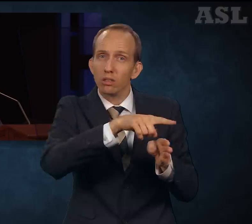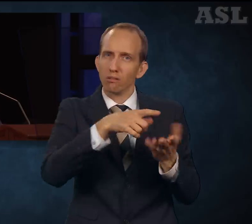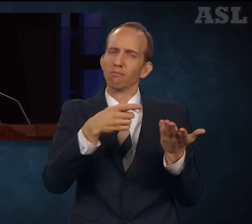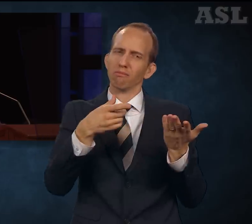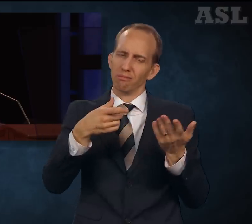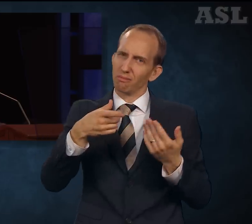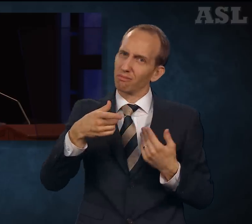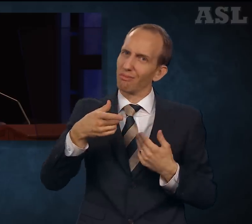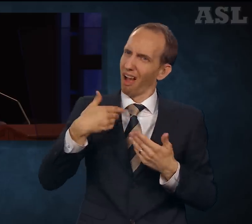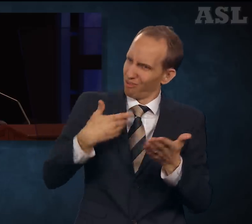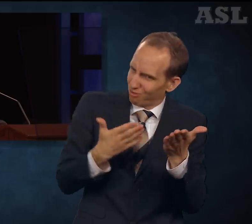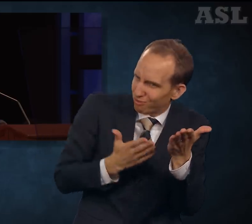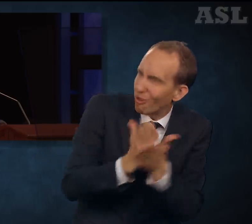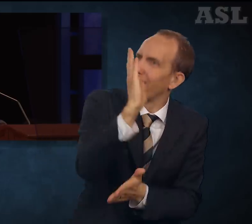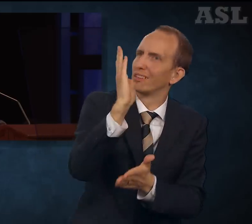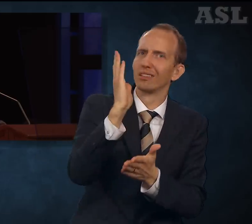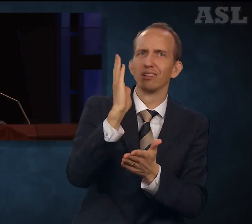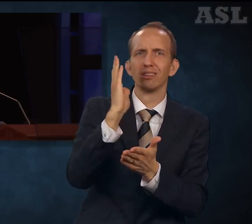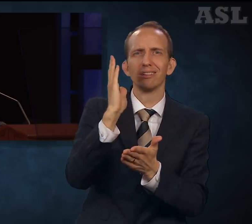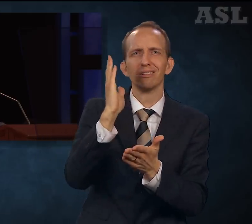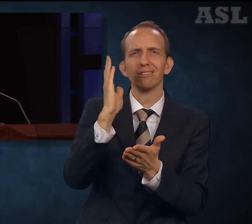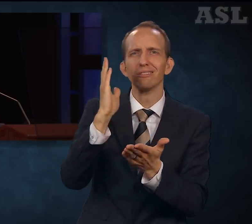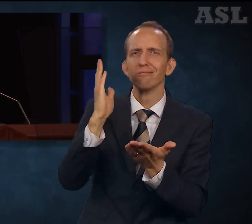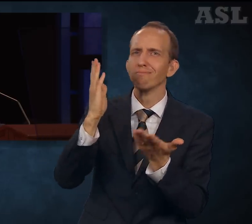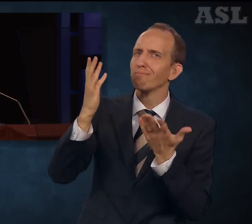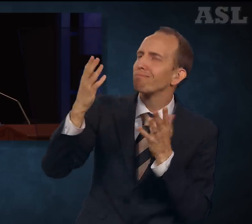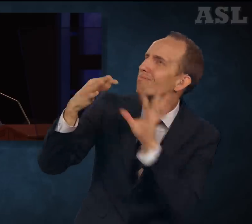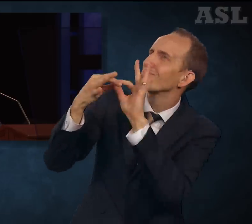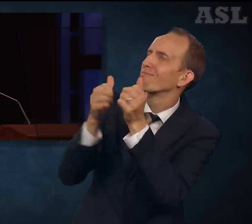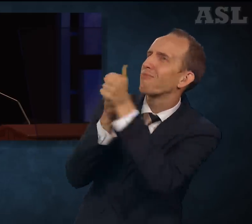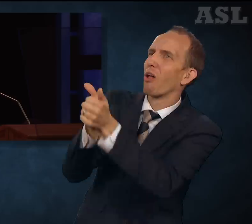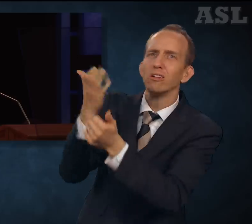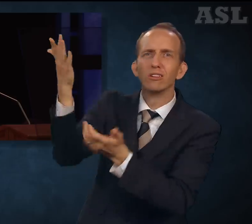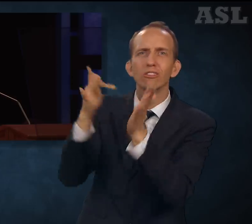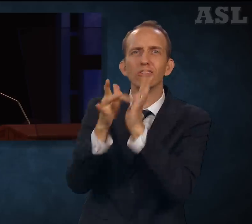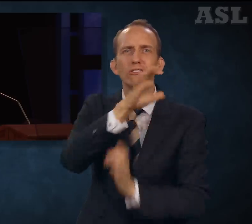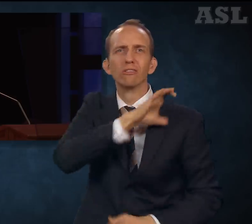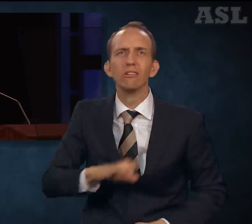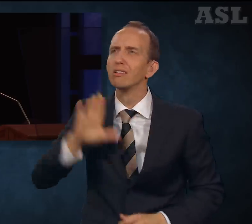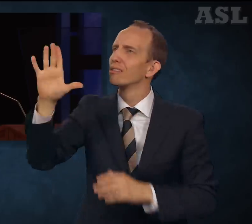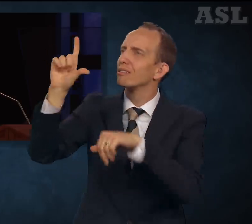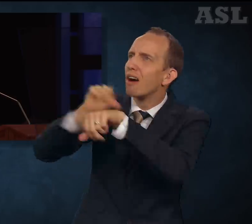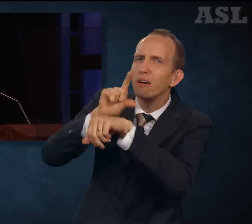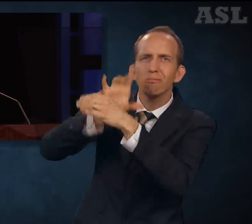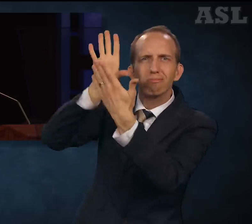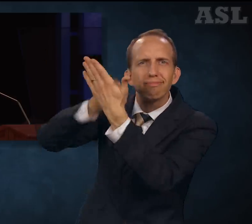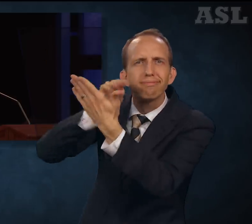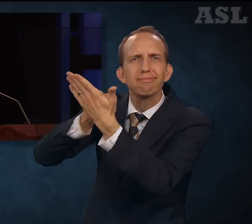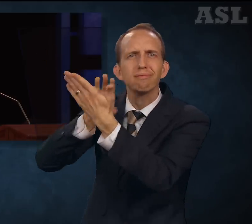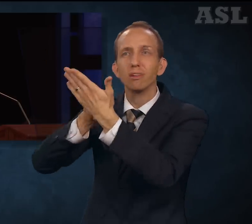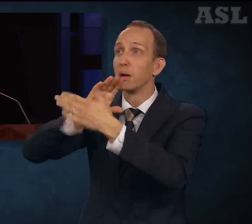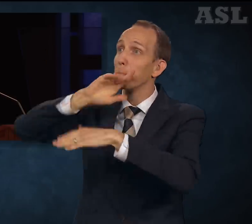OPPORTUNITY TO CHOOSE TO FOLLOW JESUS CHRIST,